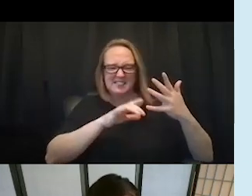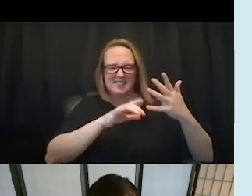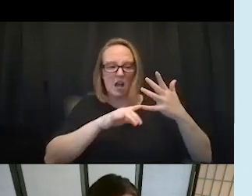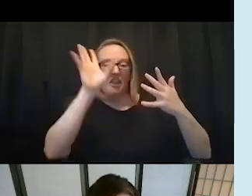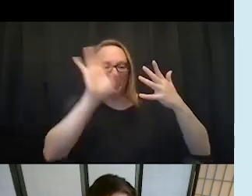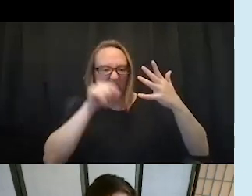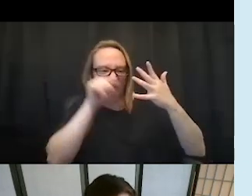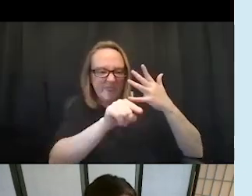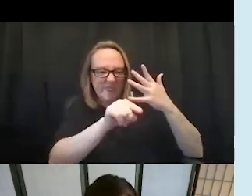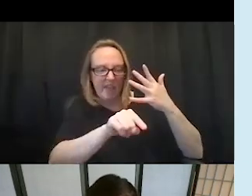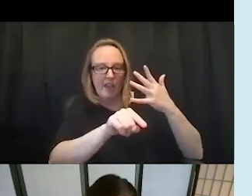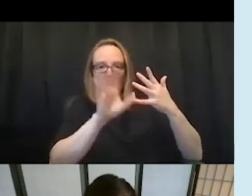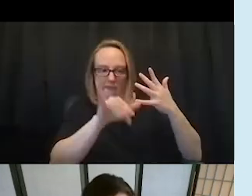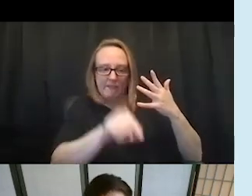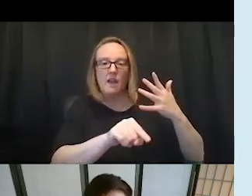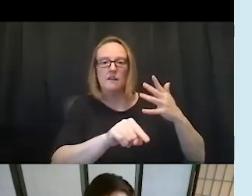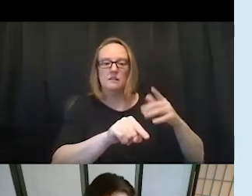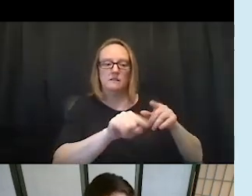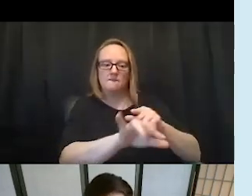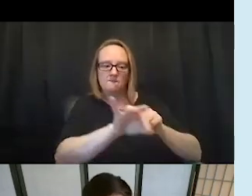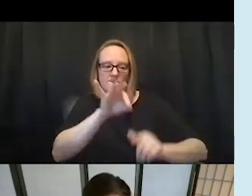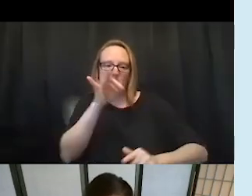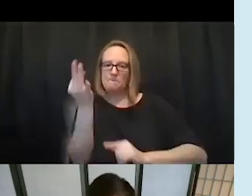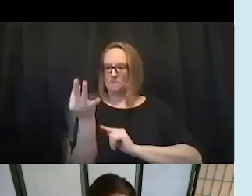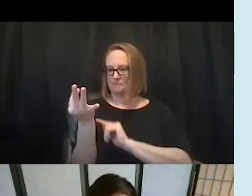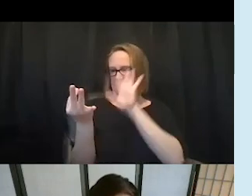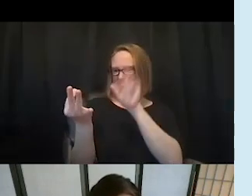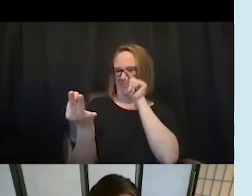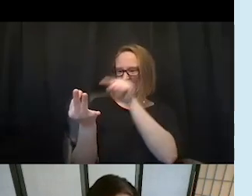I'll just kind of write whatever it is that I'm feeling I just let my feelings flow.